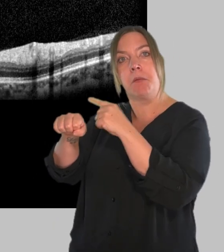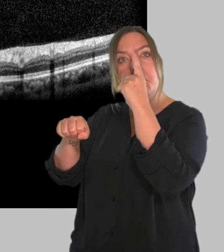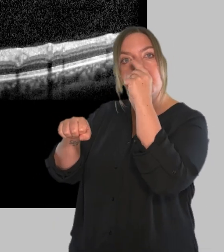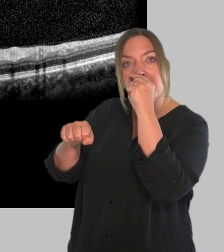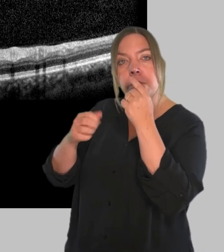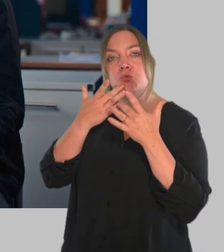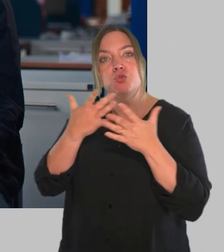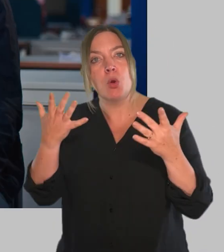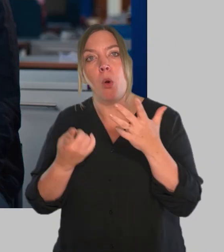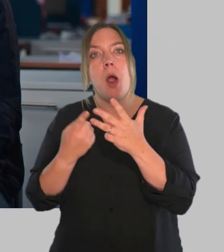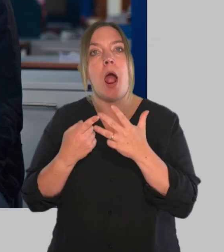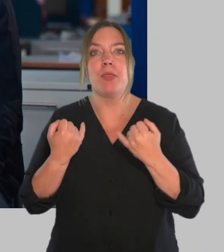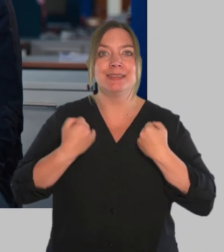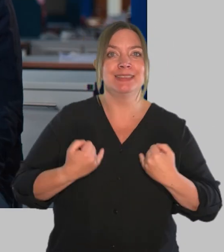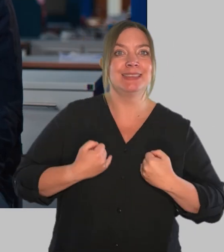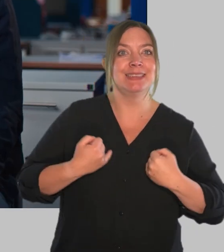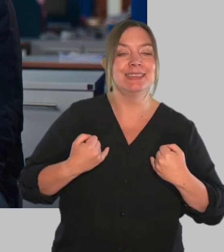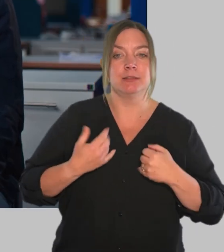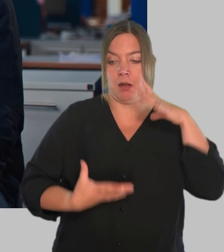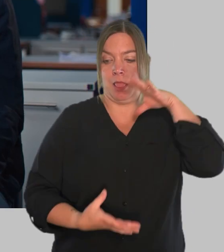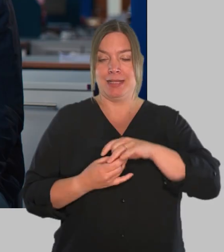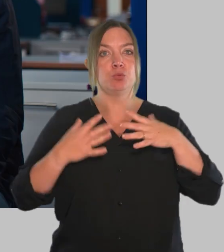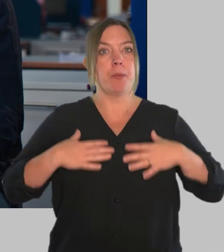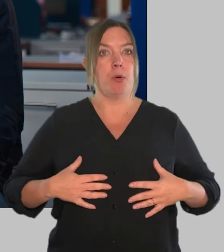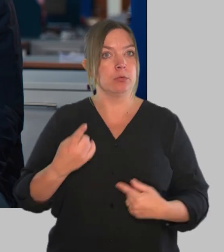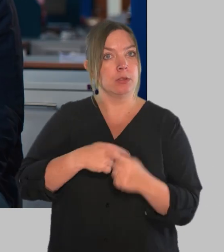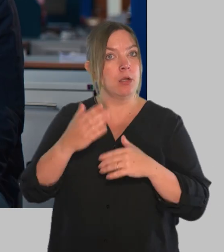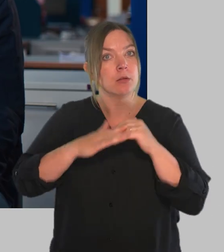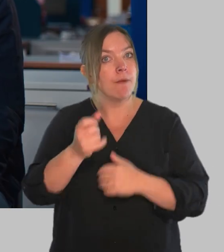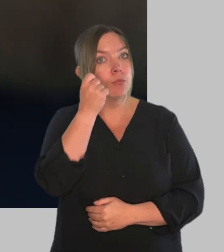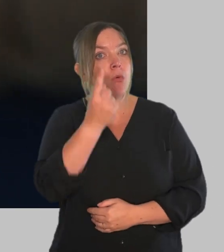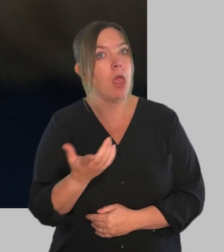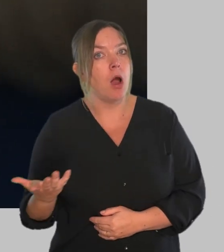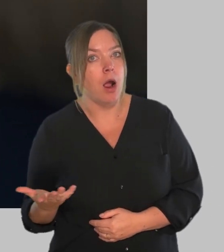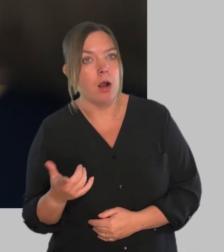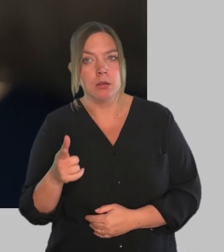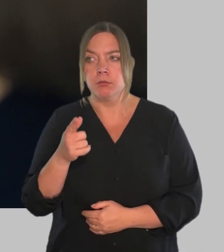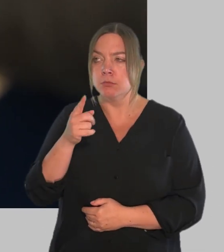You can start to link things that we never thought were linked. Are we’re starting to see, for example, that you can predict the onset